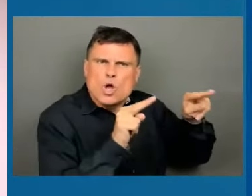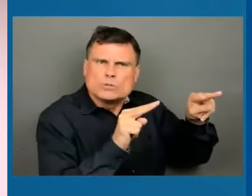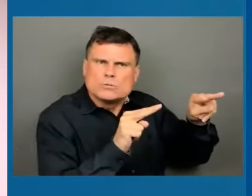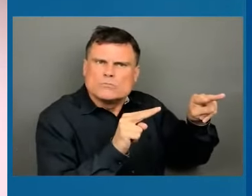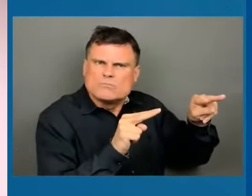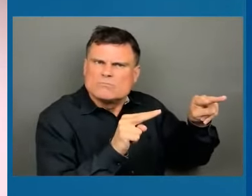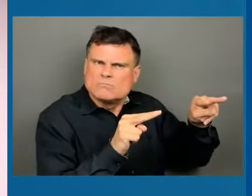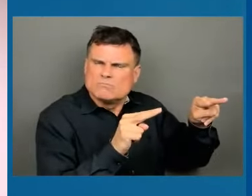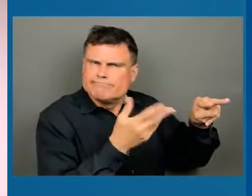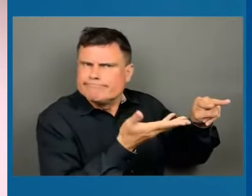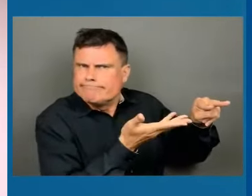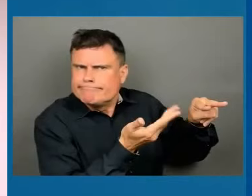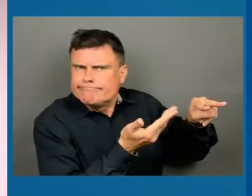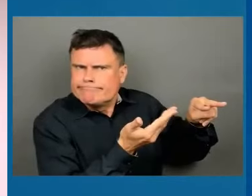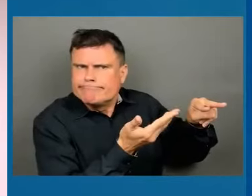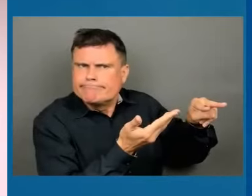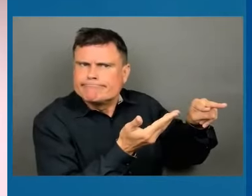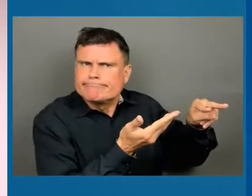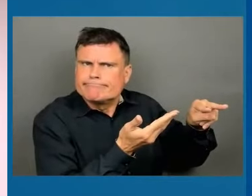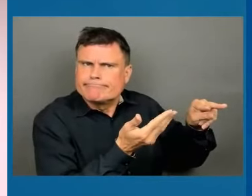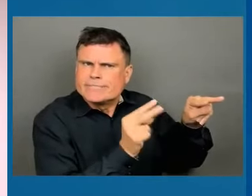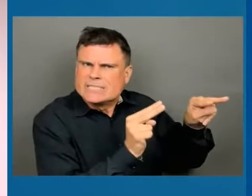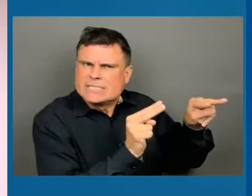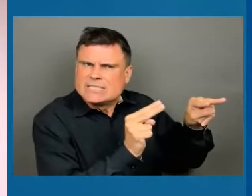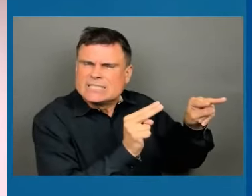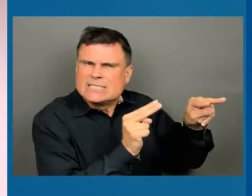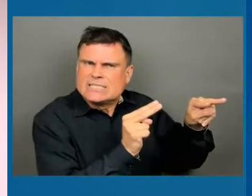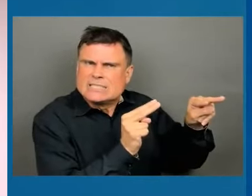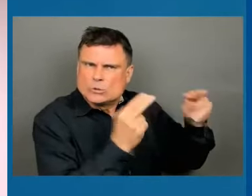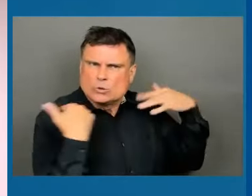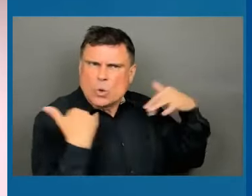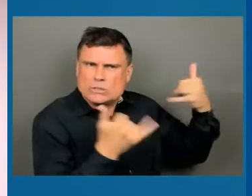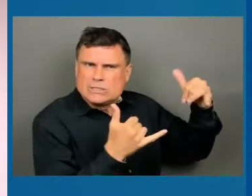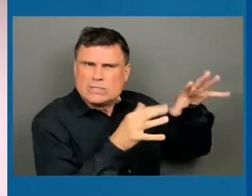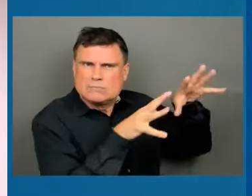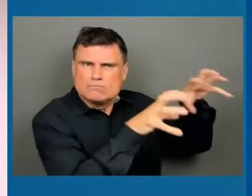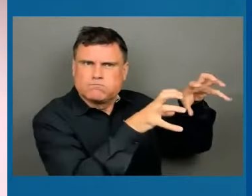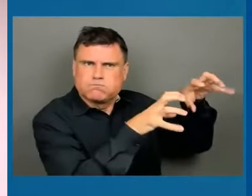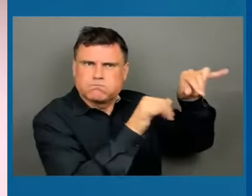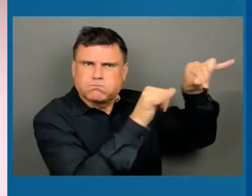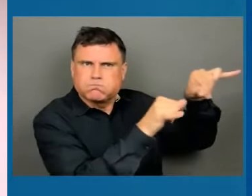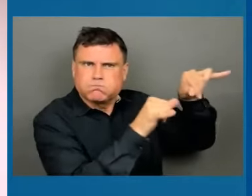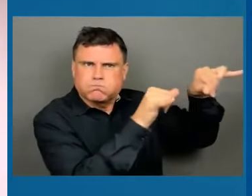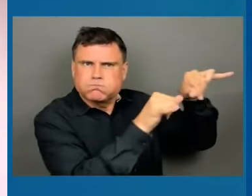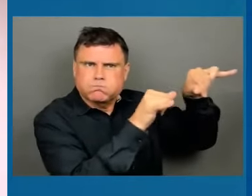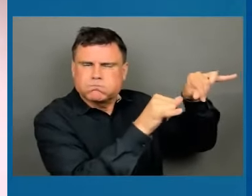Necha ko river side is coming up into high flows. But yet to see